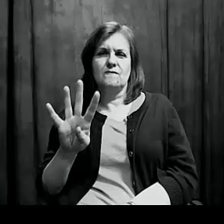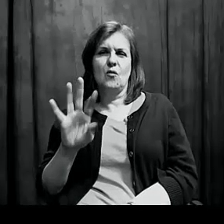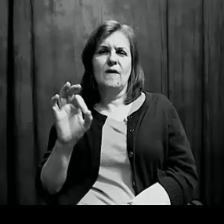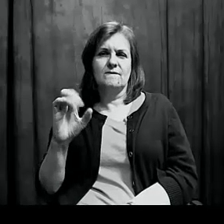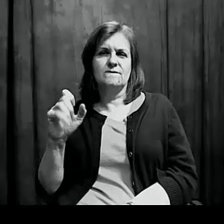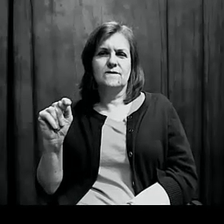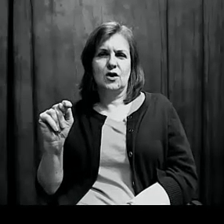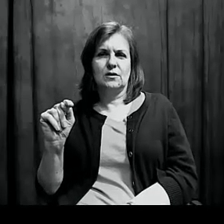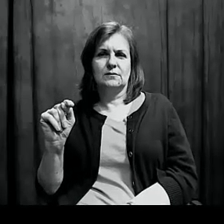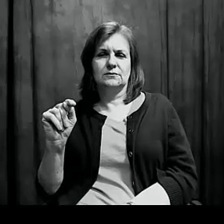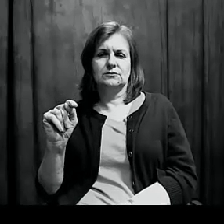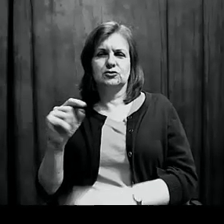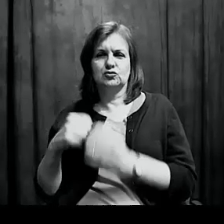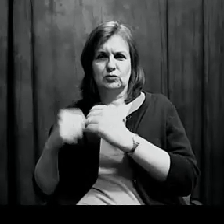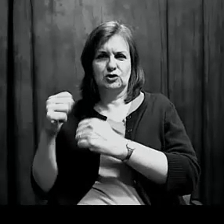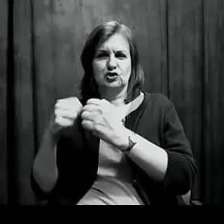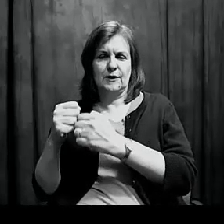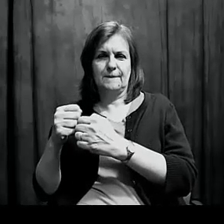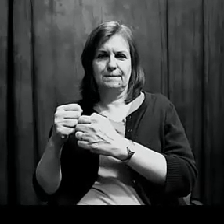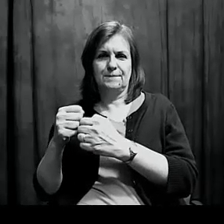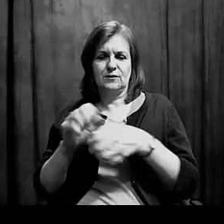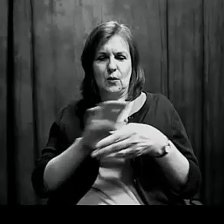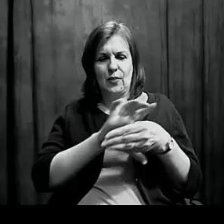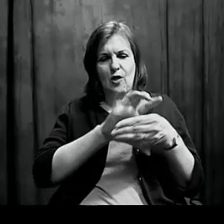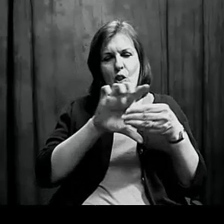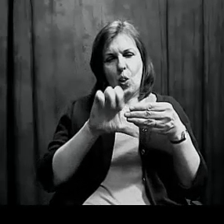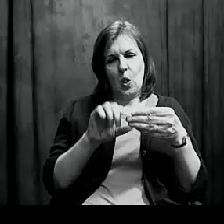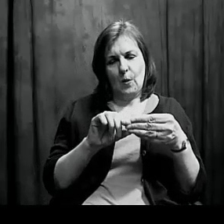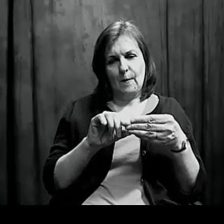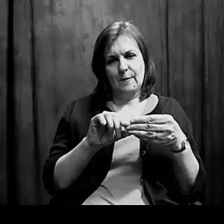or 4 foot structure right